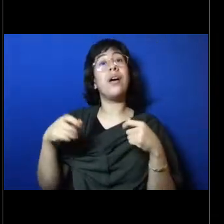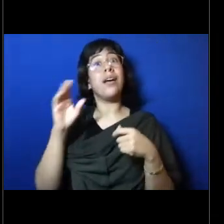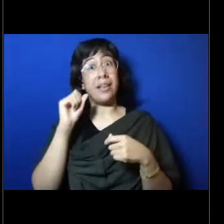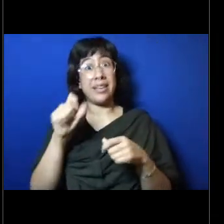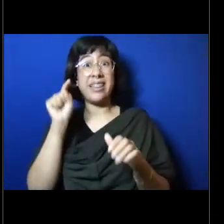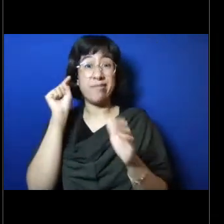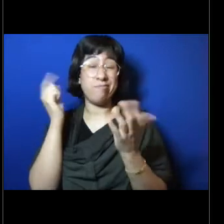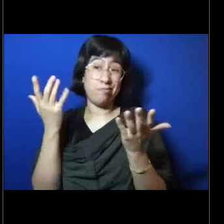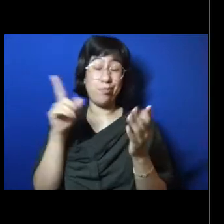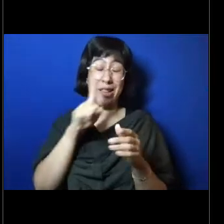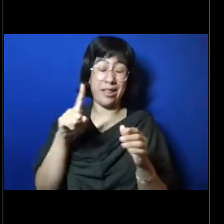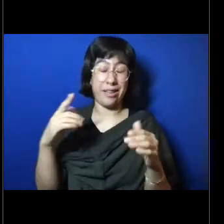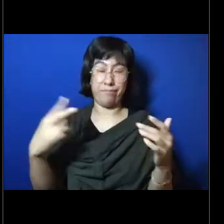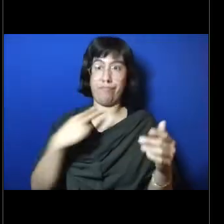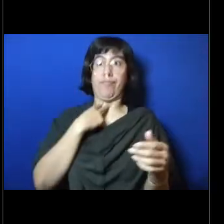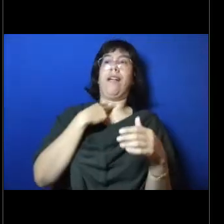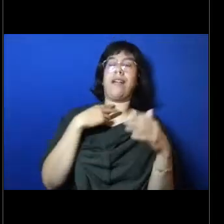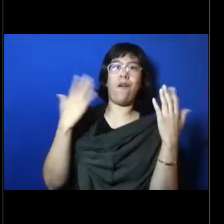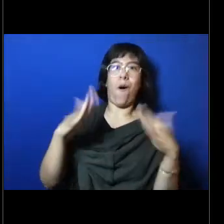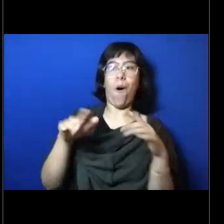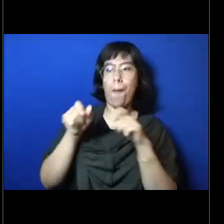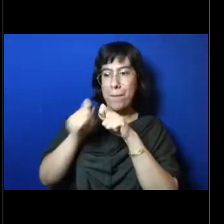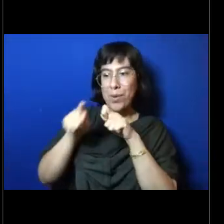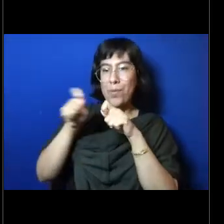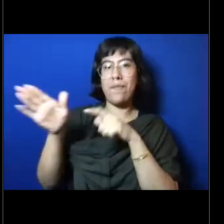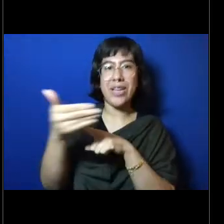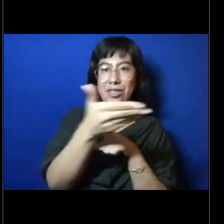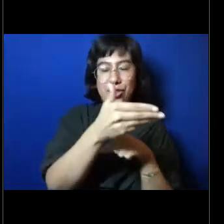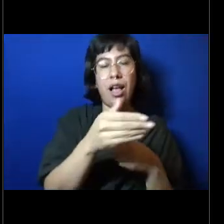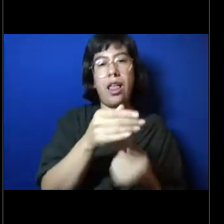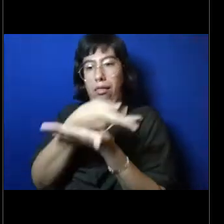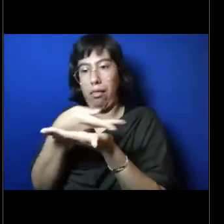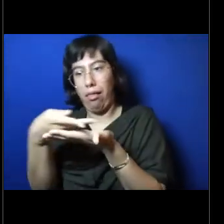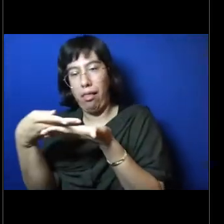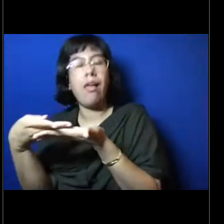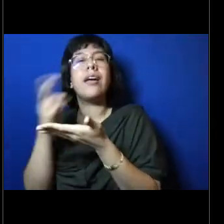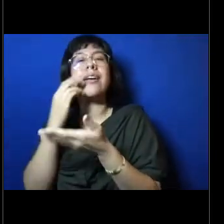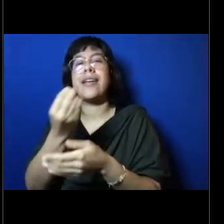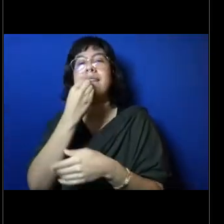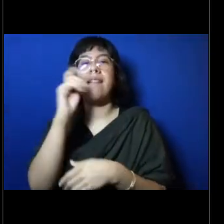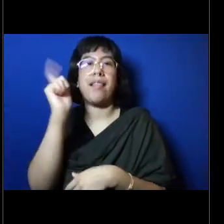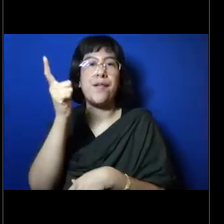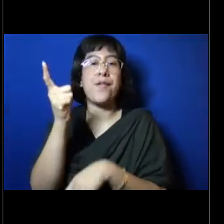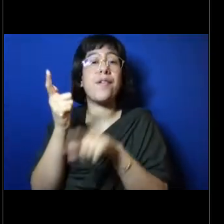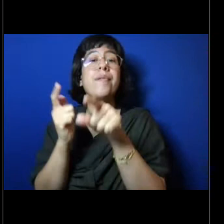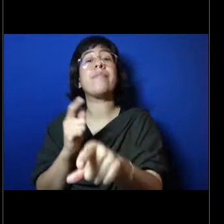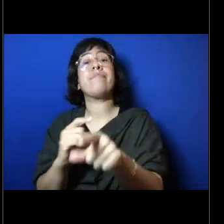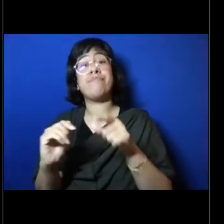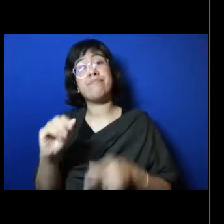and then they are able to eat them later. There's also the acute harbor seals and sea lions